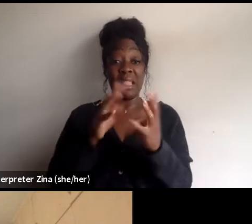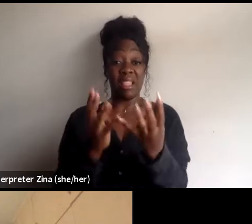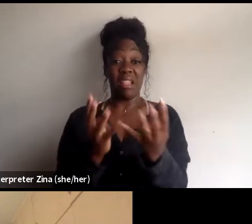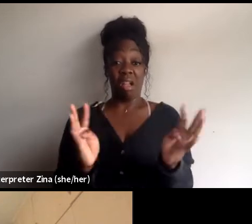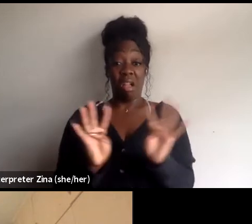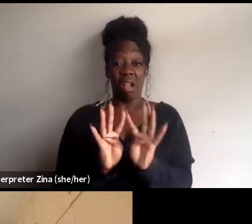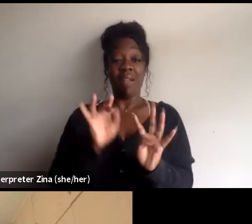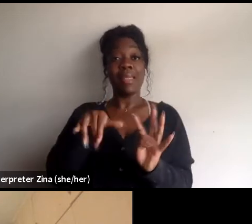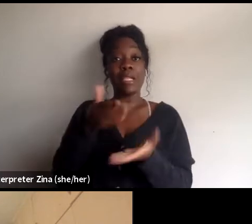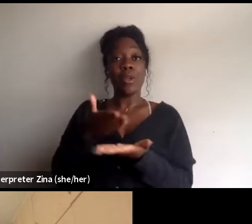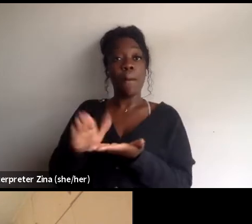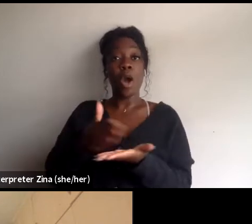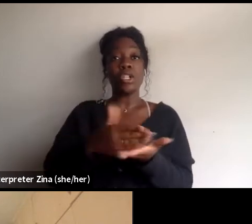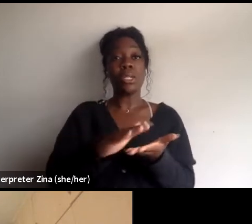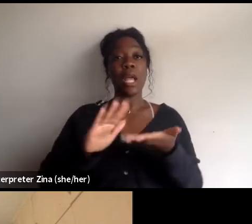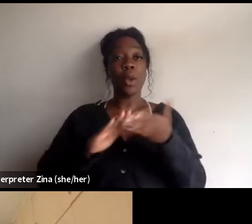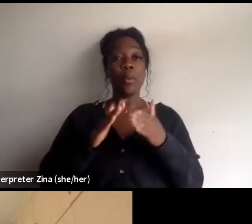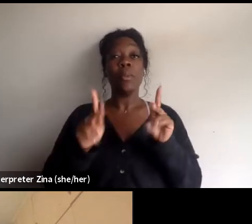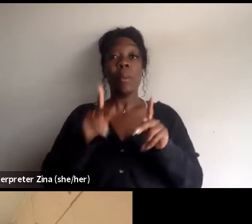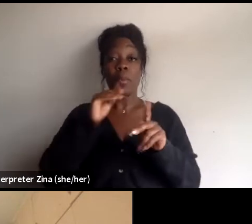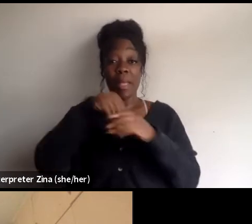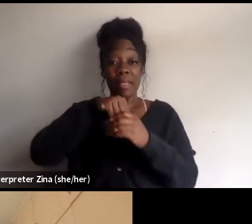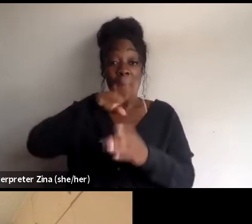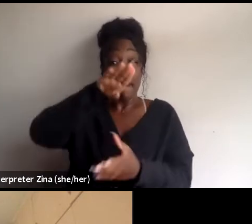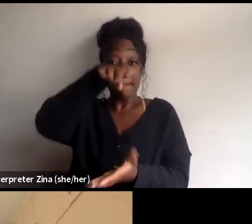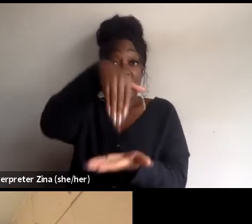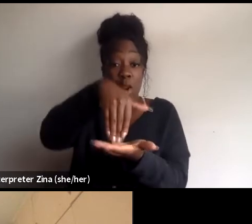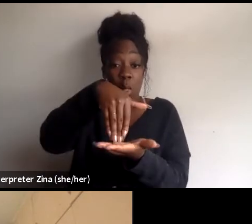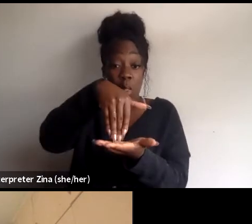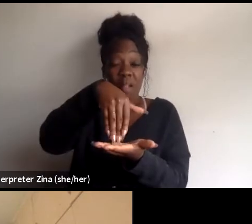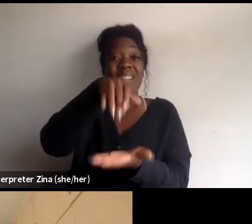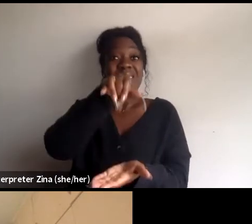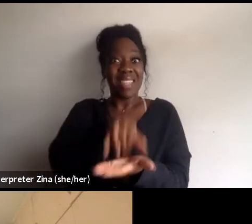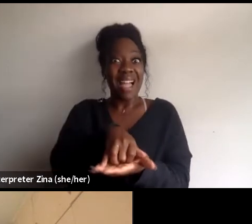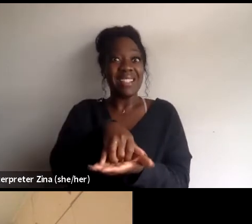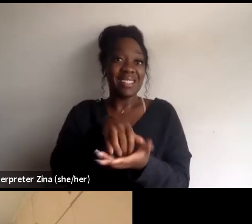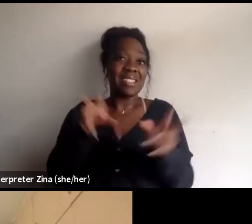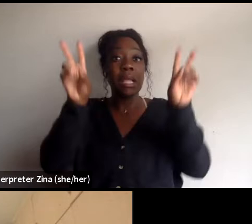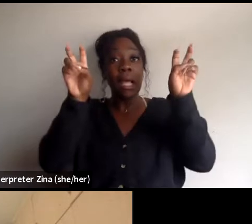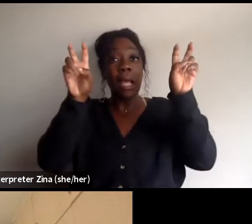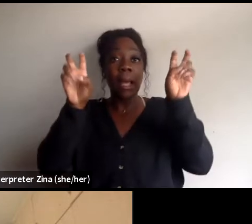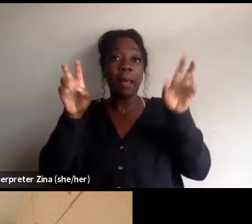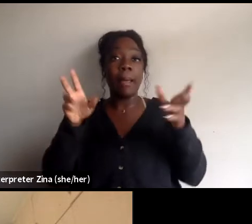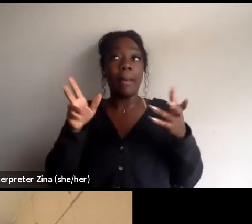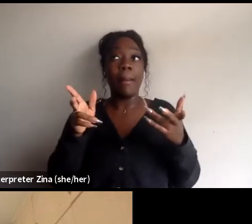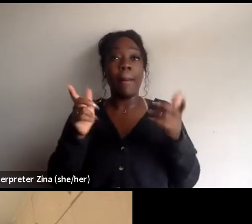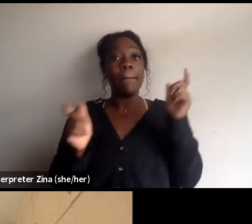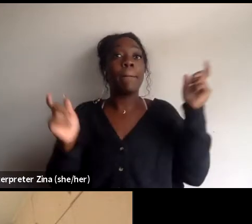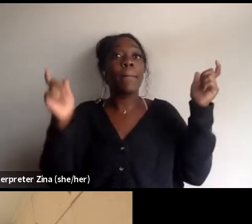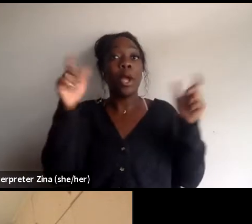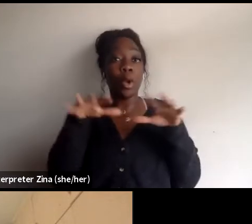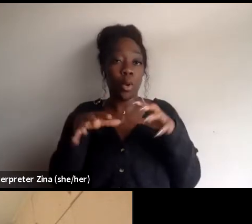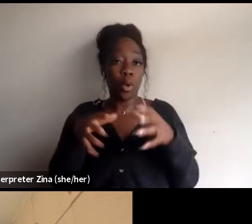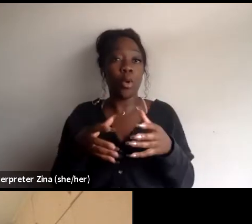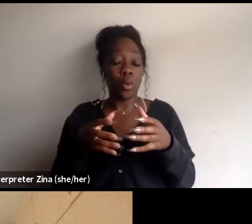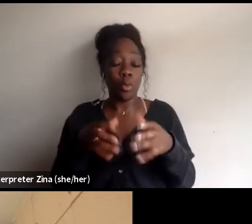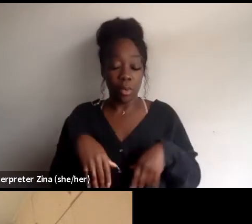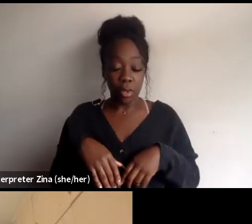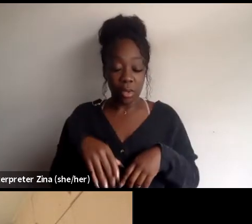if you like, what they say is because you have to constantly scan the landscape. And you're also scanning with other people with different viewpoints.